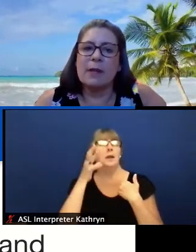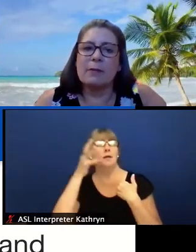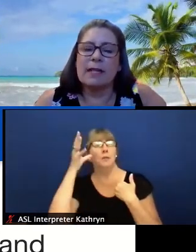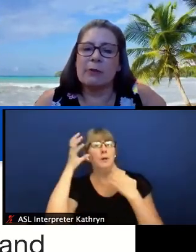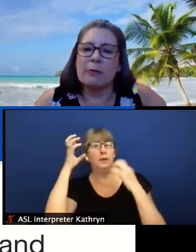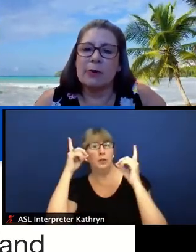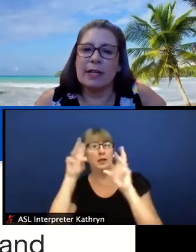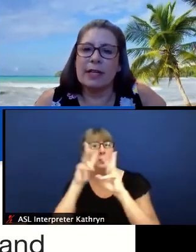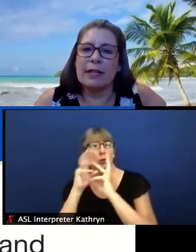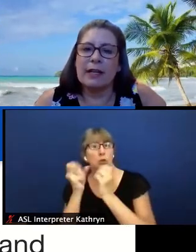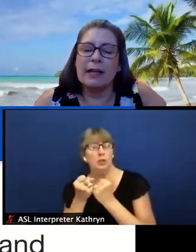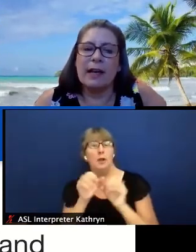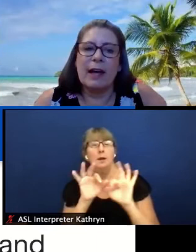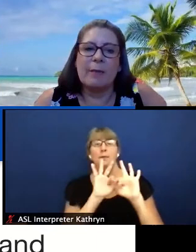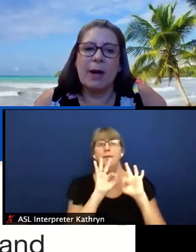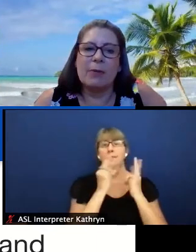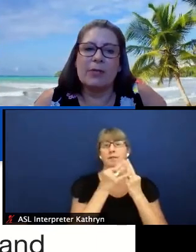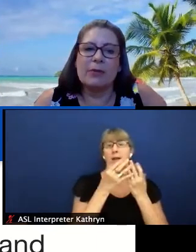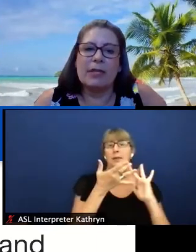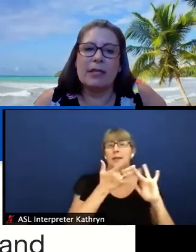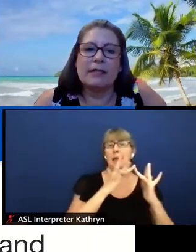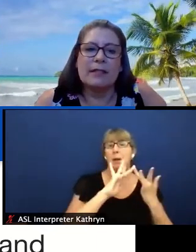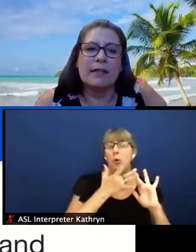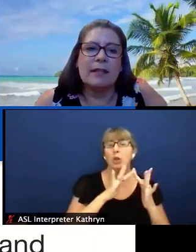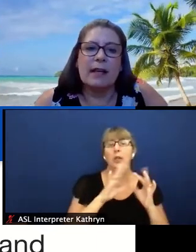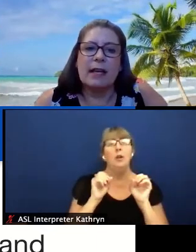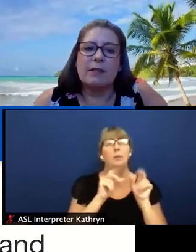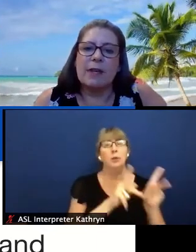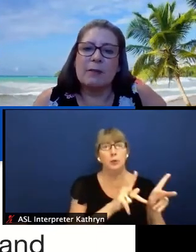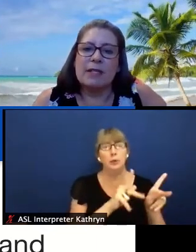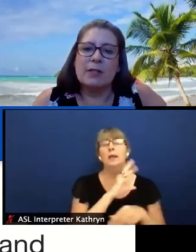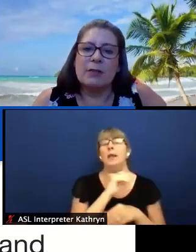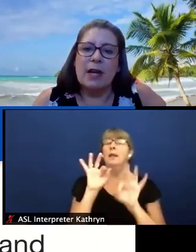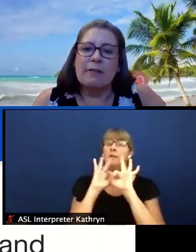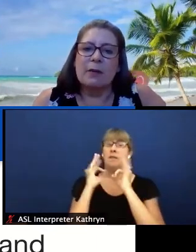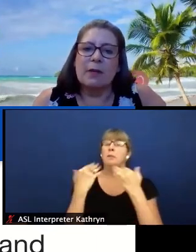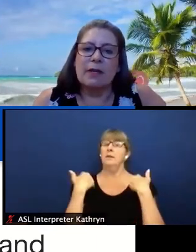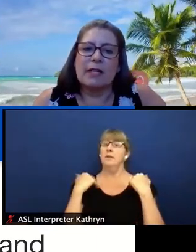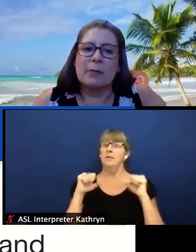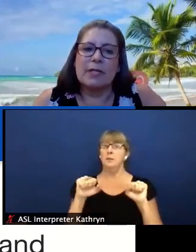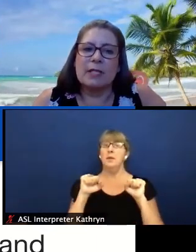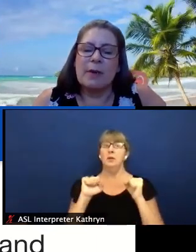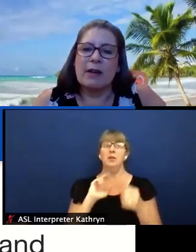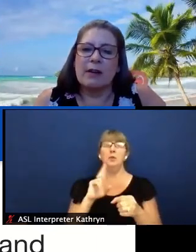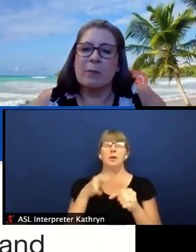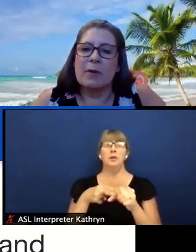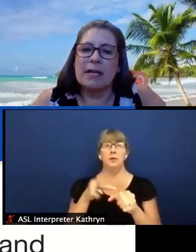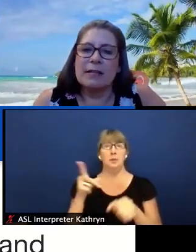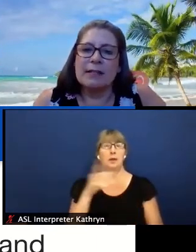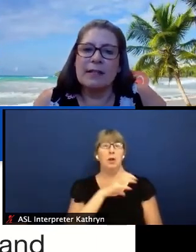family networking opportunities. And families do have the ability to participate on committees,